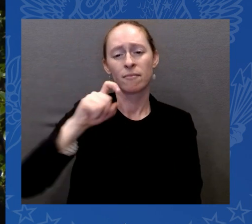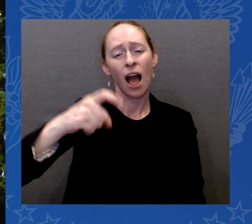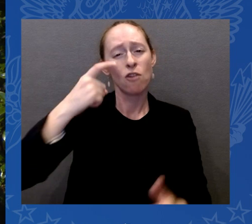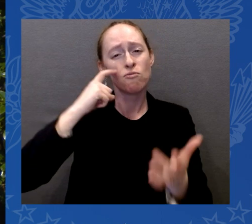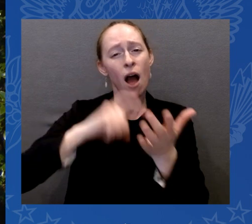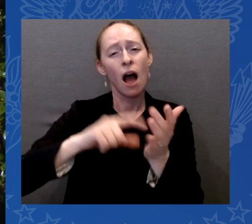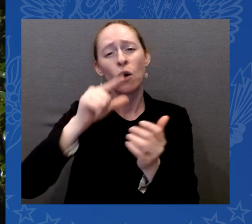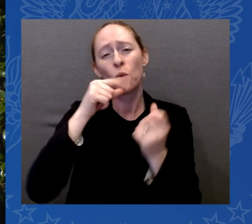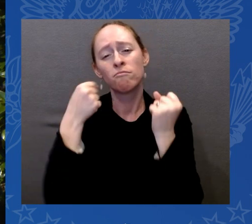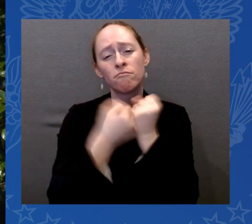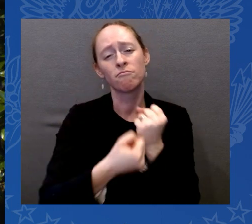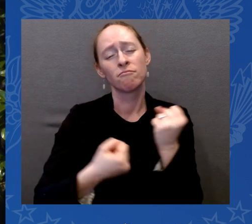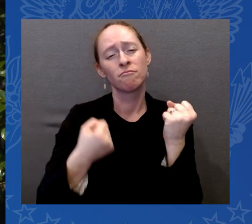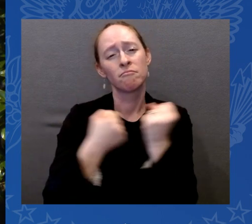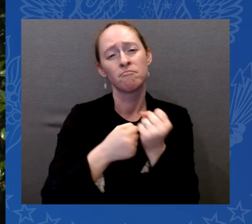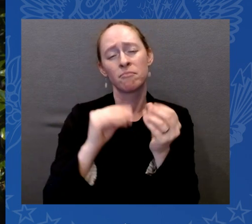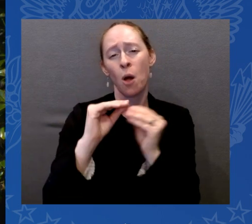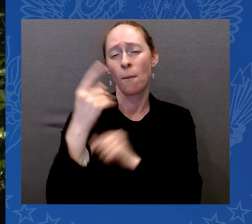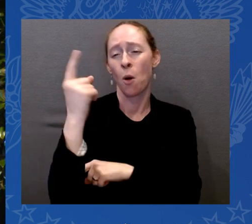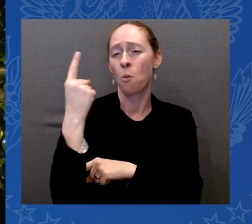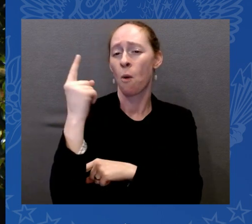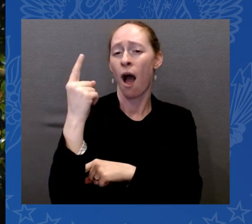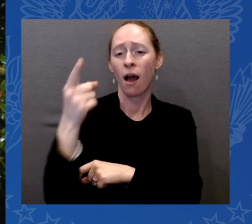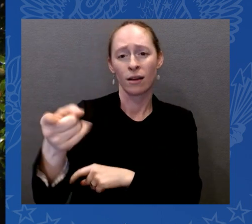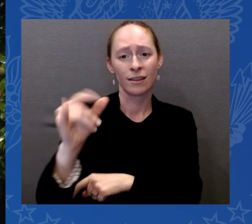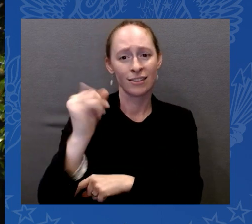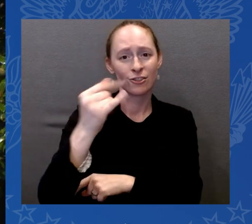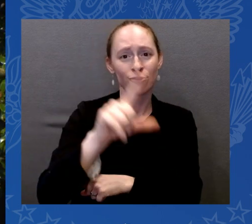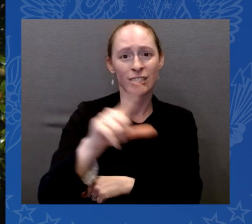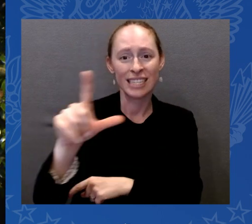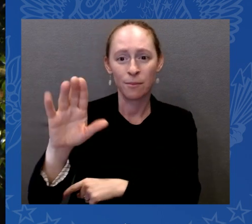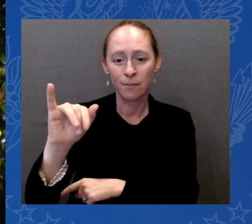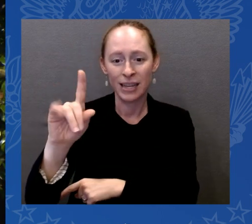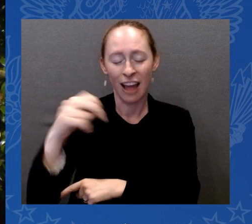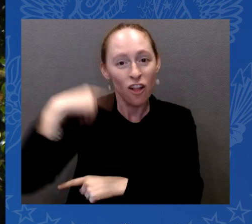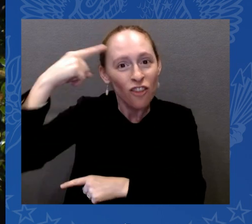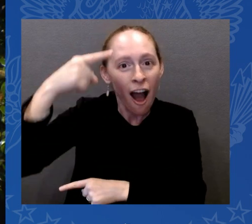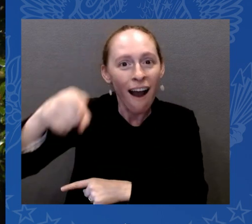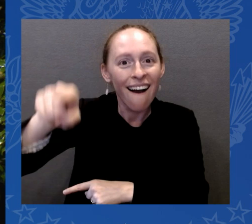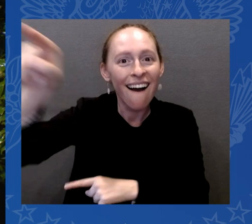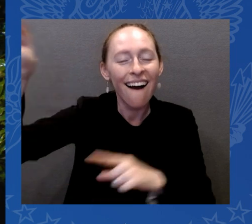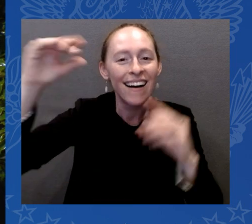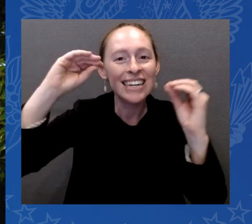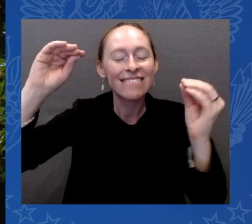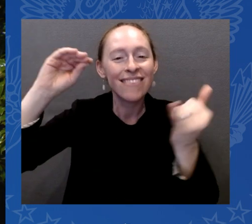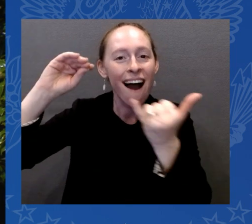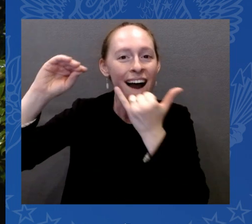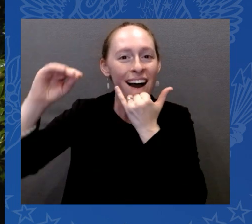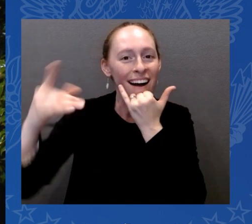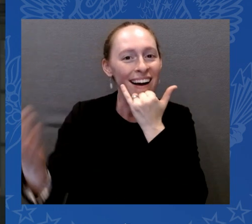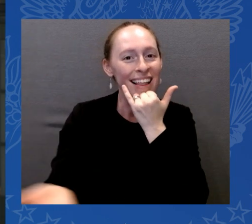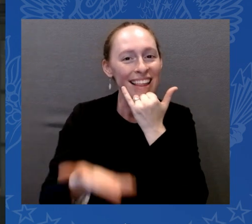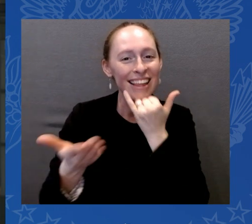And Vice President Harris, who's not only a great Vice President, we've become a great friend. And the Second Gentleman, as well as Speaker Pelosi,